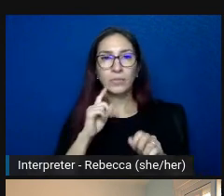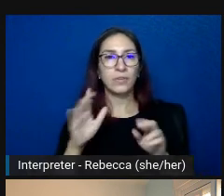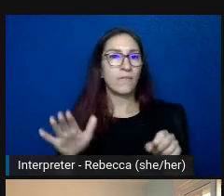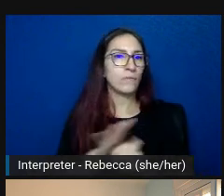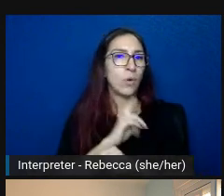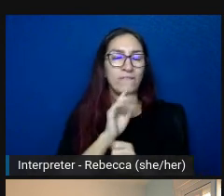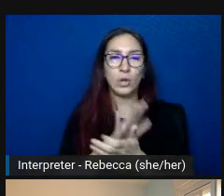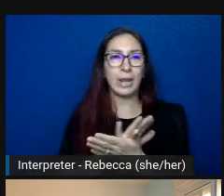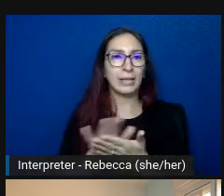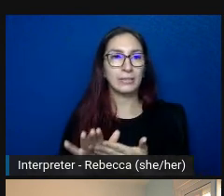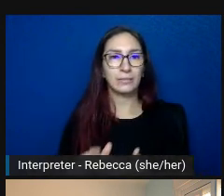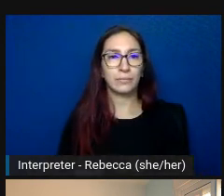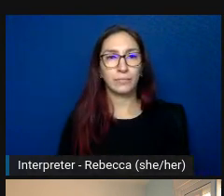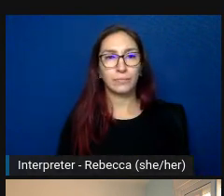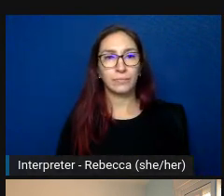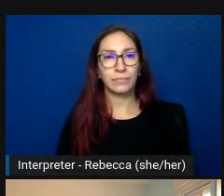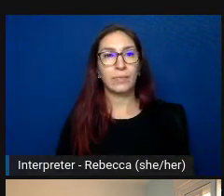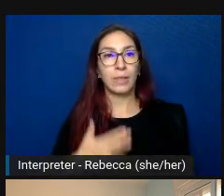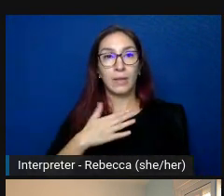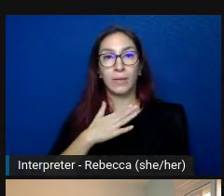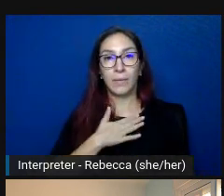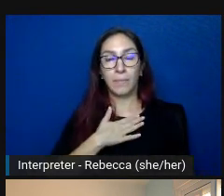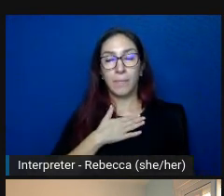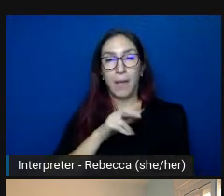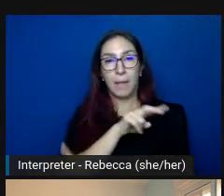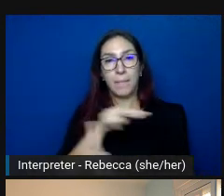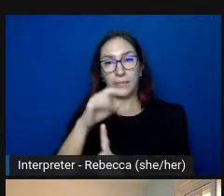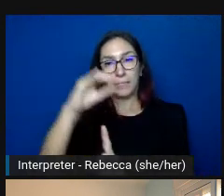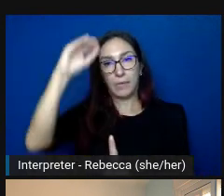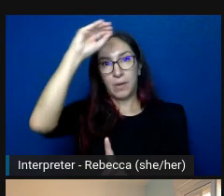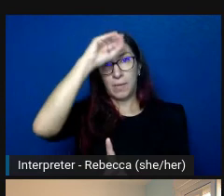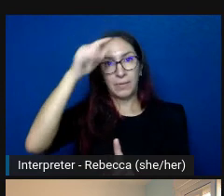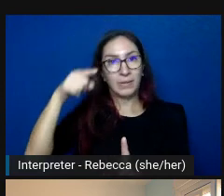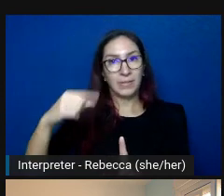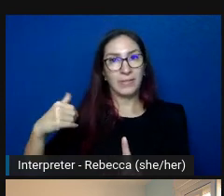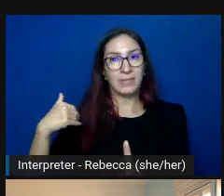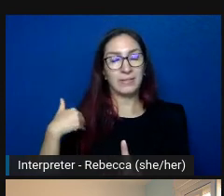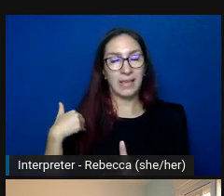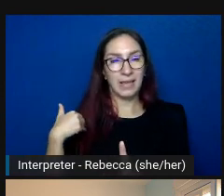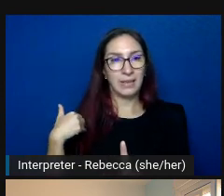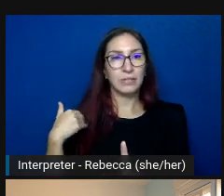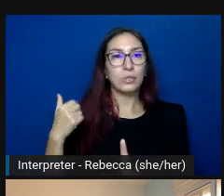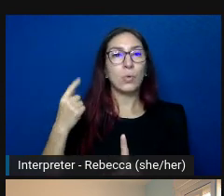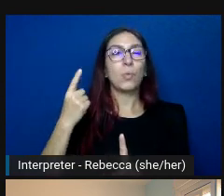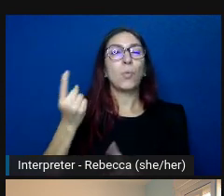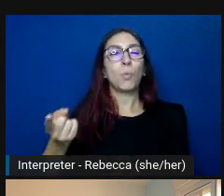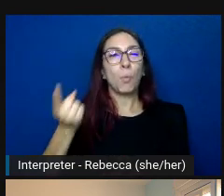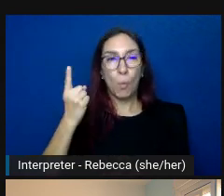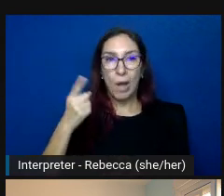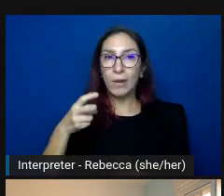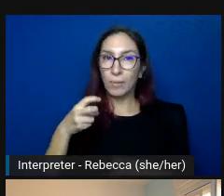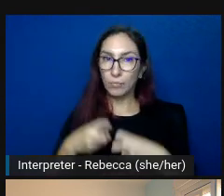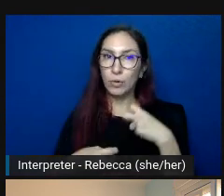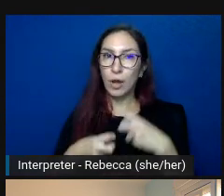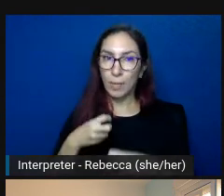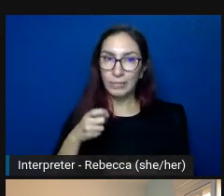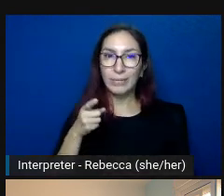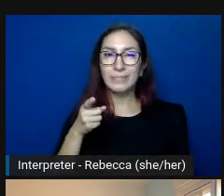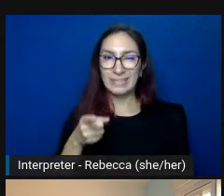In my opinion, Beez has one problem that made it,